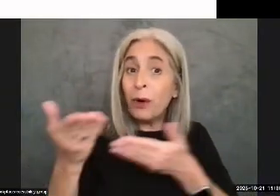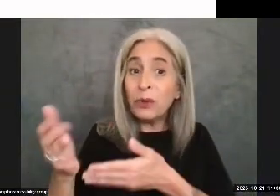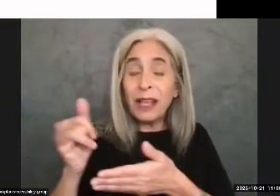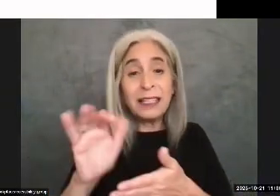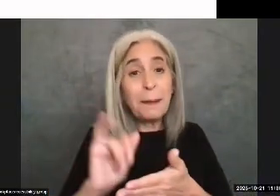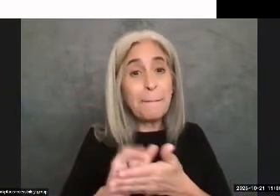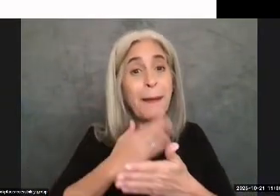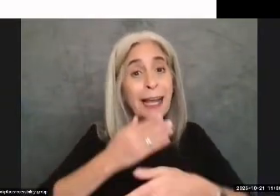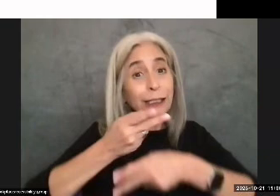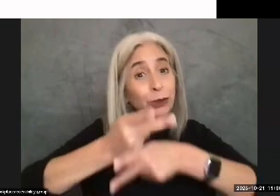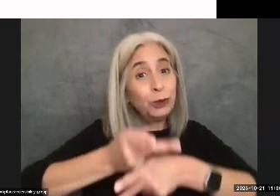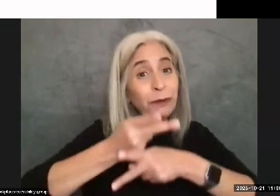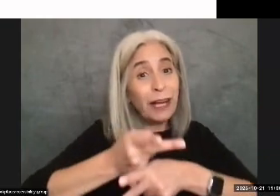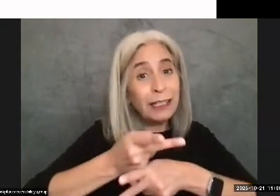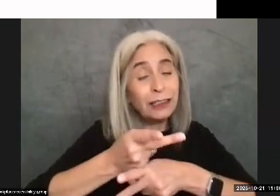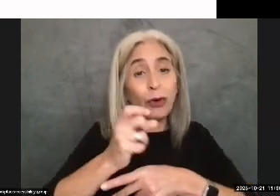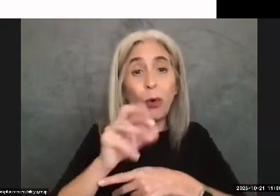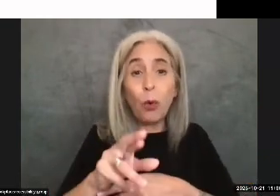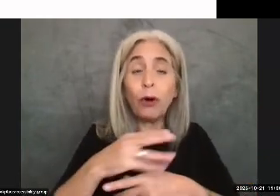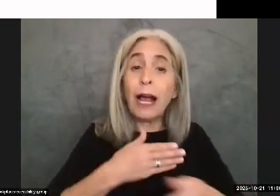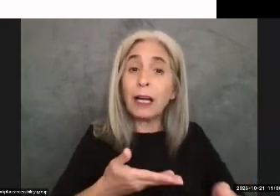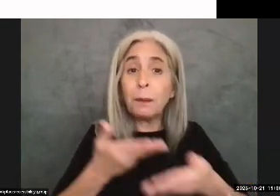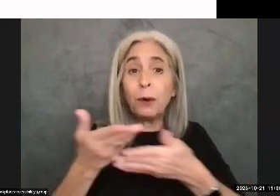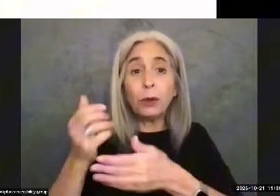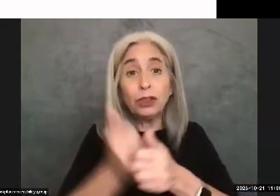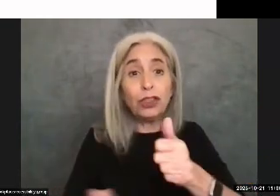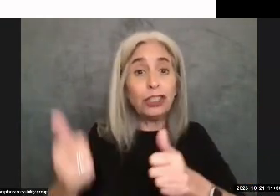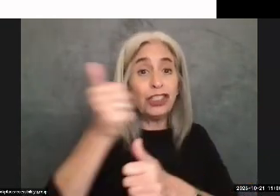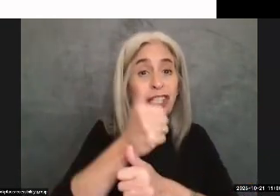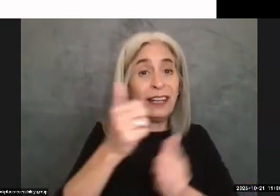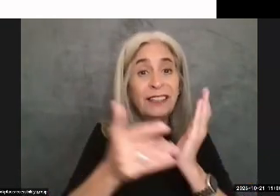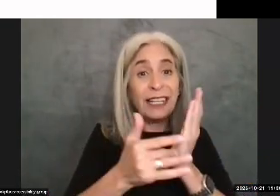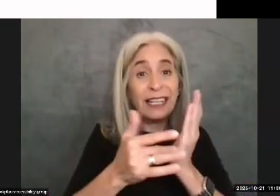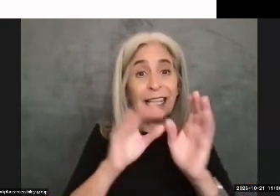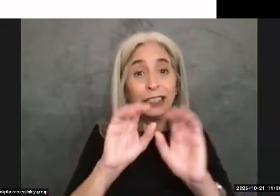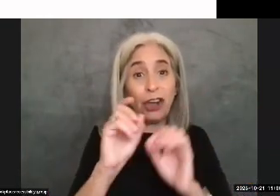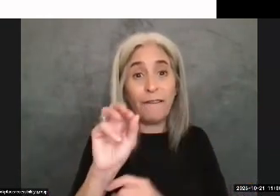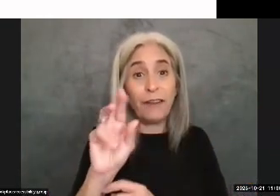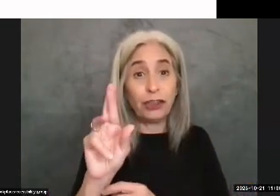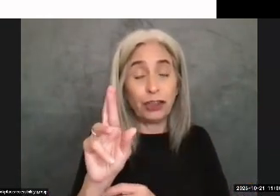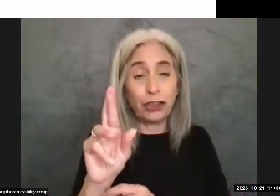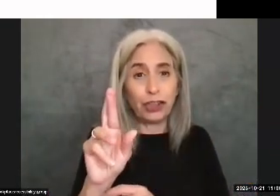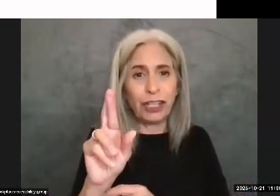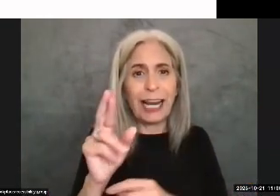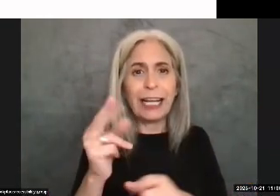Kathleen DeForest: I can propose that to my supervisor, or I could propose that to the chief technology officer.